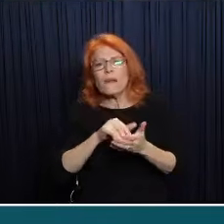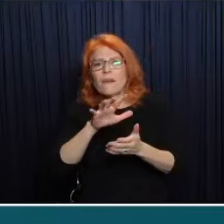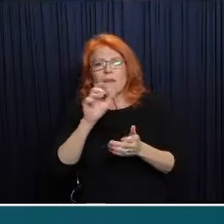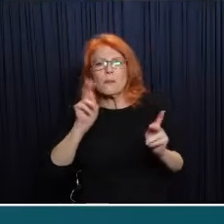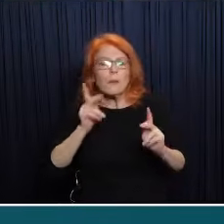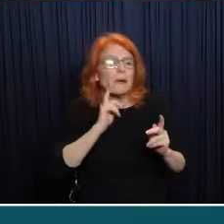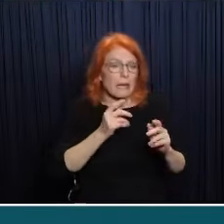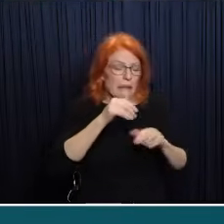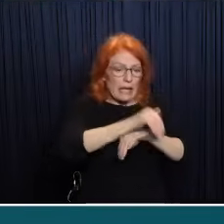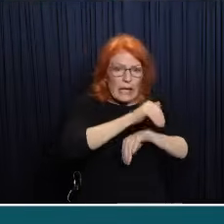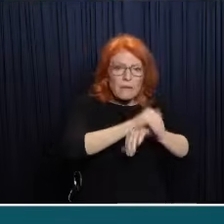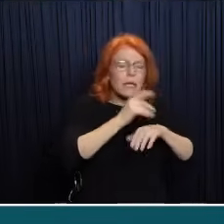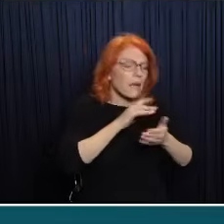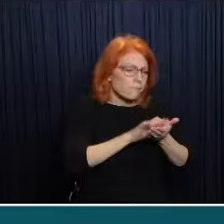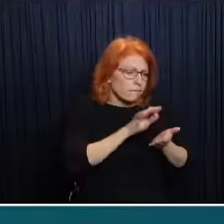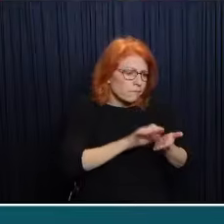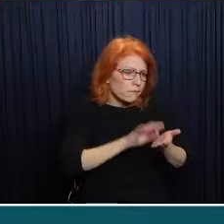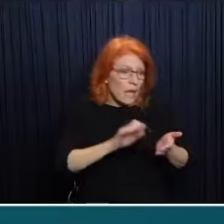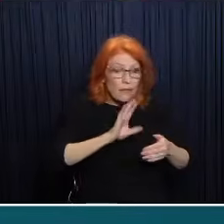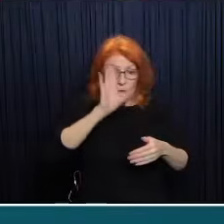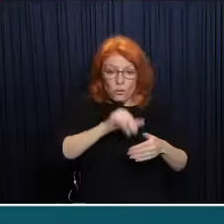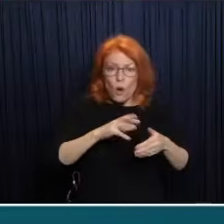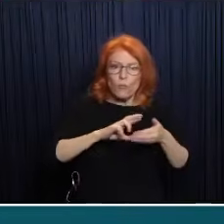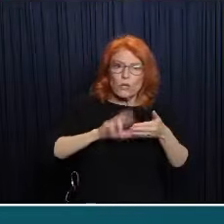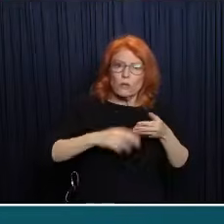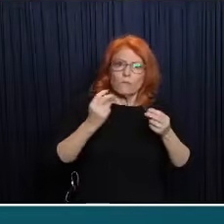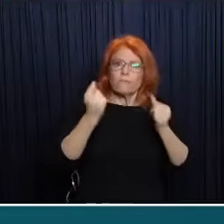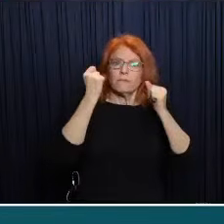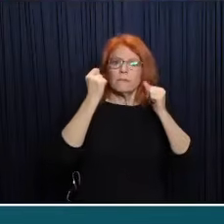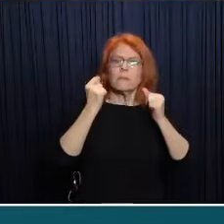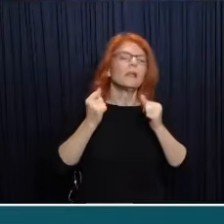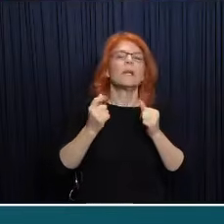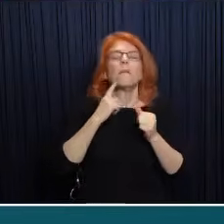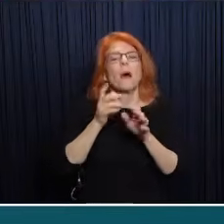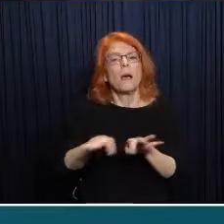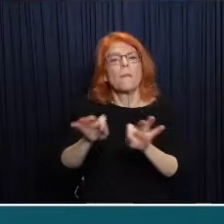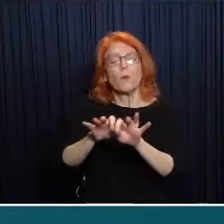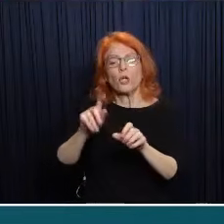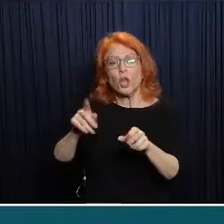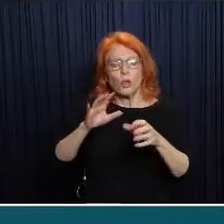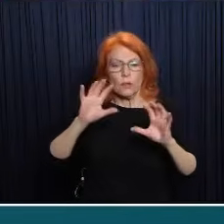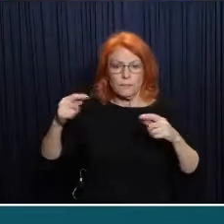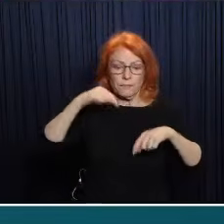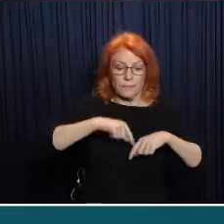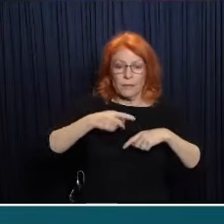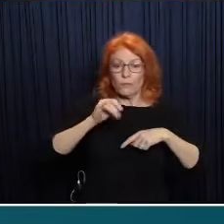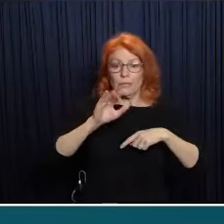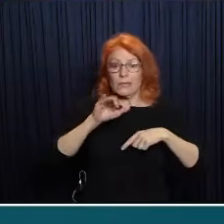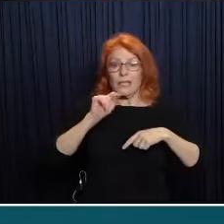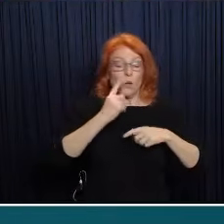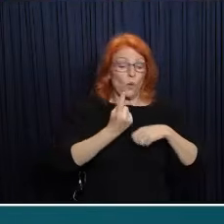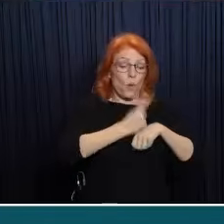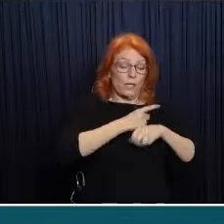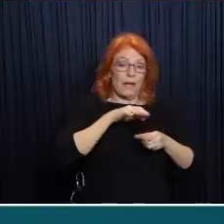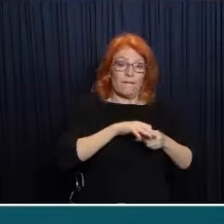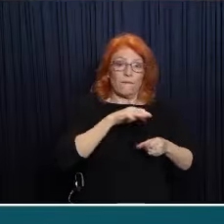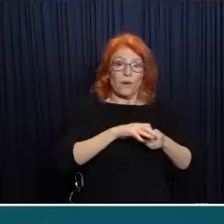THERE ARE SO MANY PEOPLE. 1,000, 1,500, THEY CAN TALLY THE